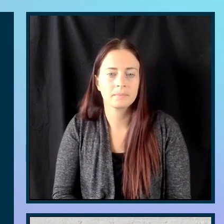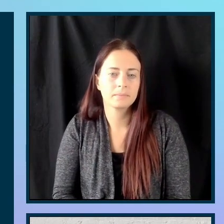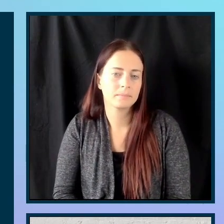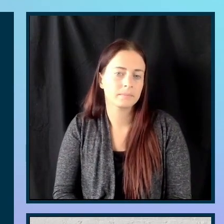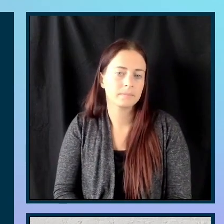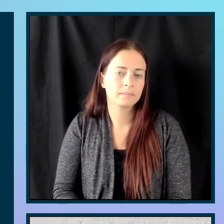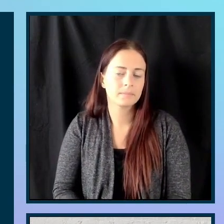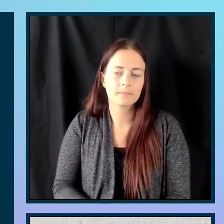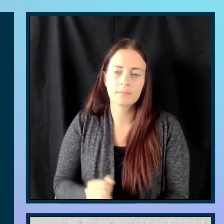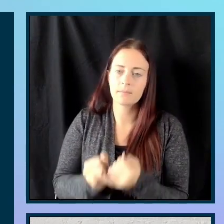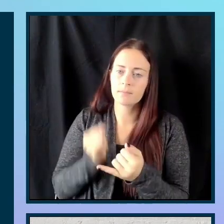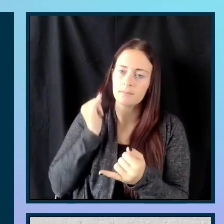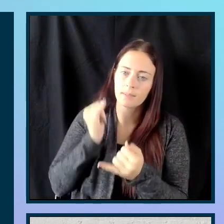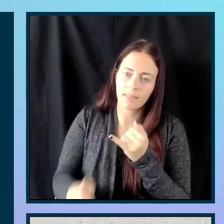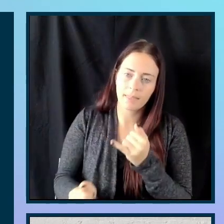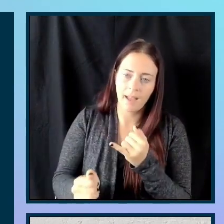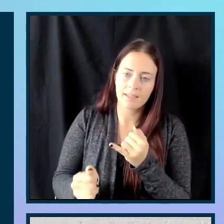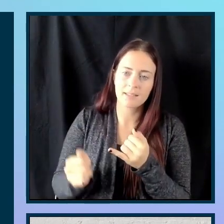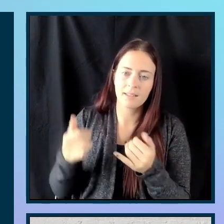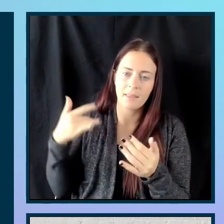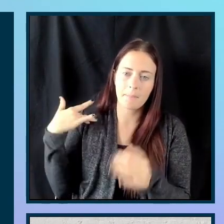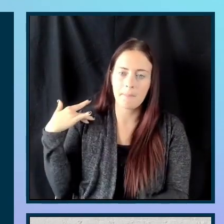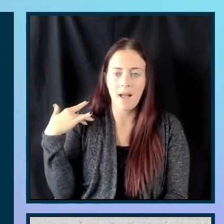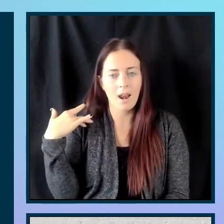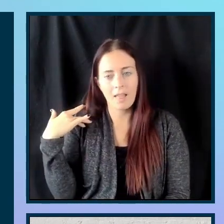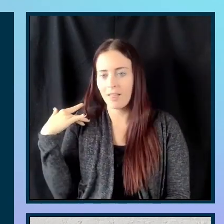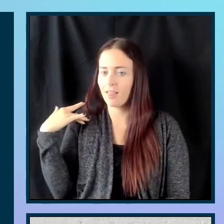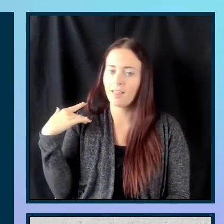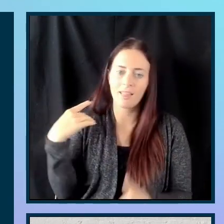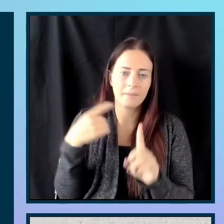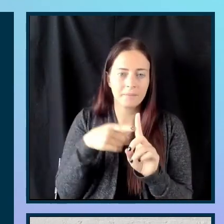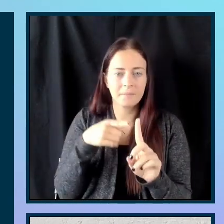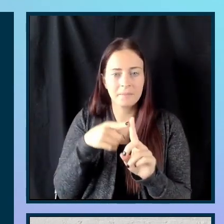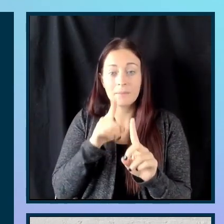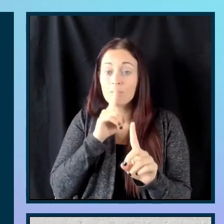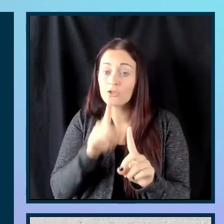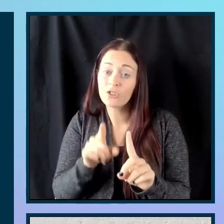Lastly, we have the models. Now, I'm sure if you chose this one,